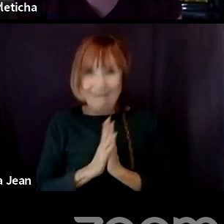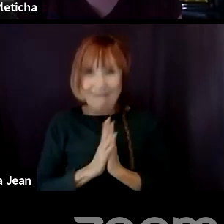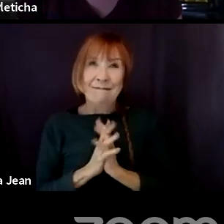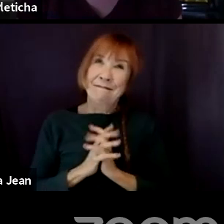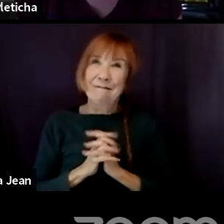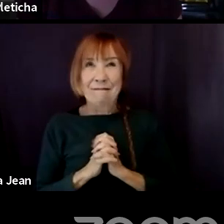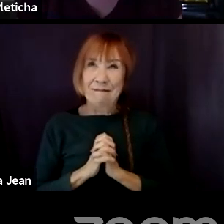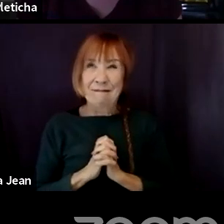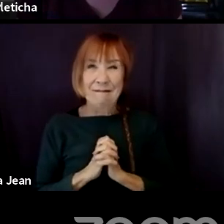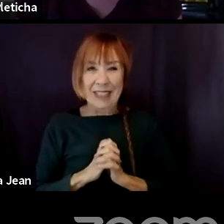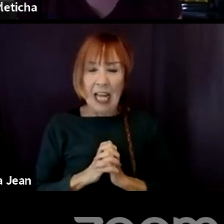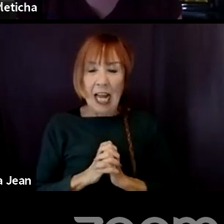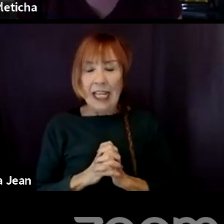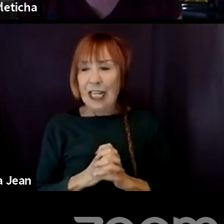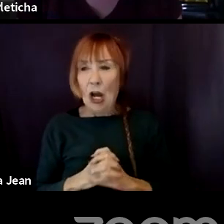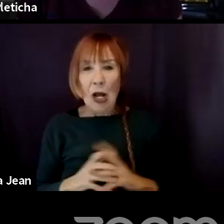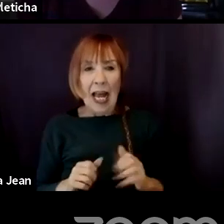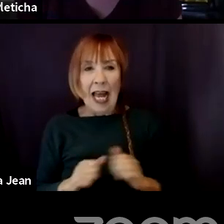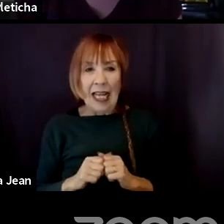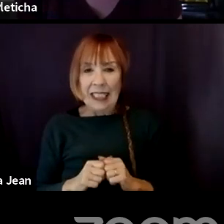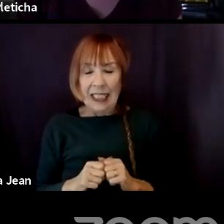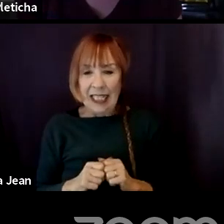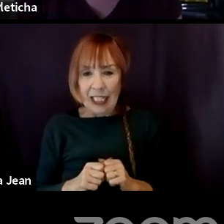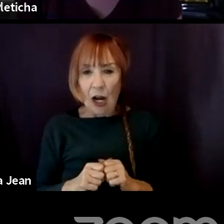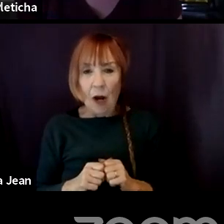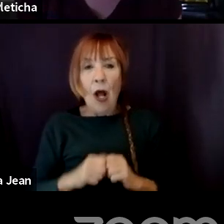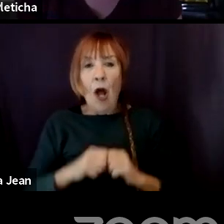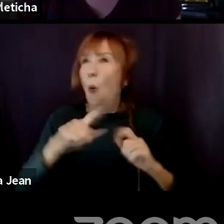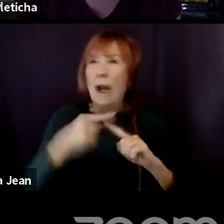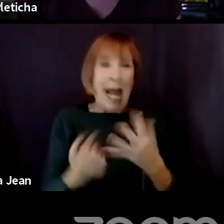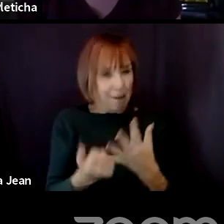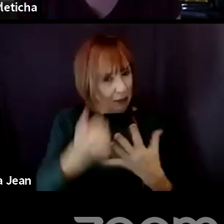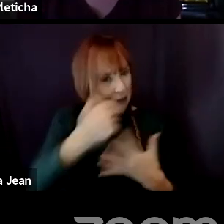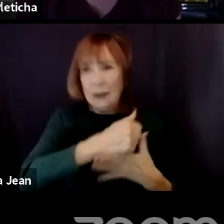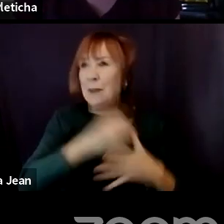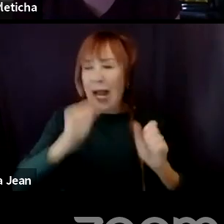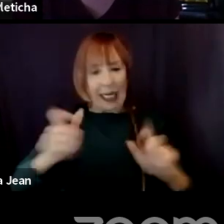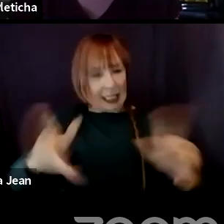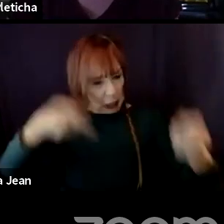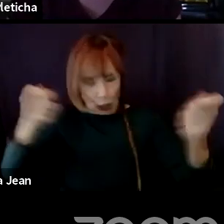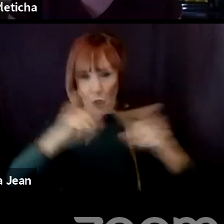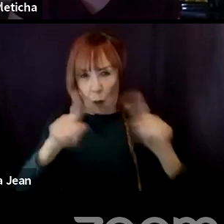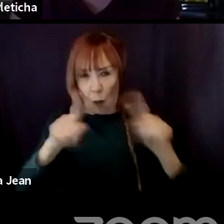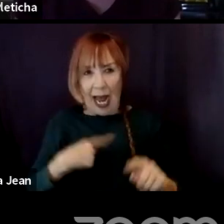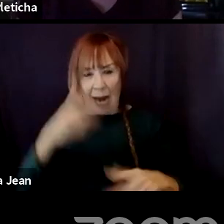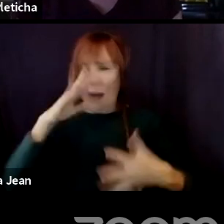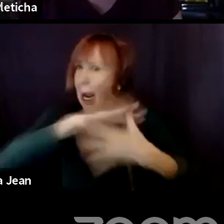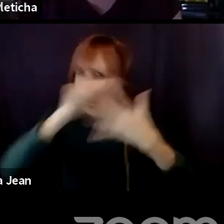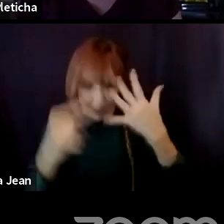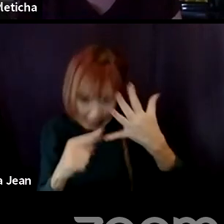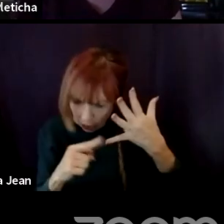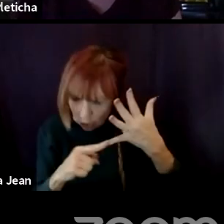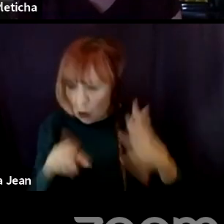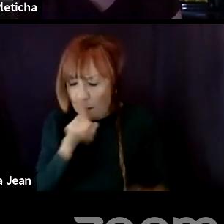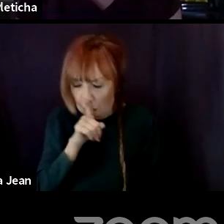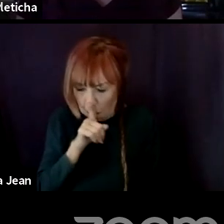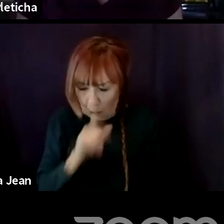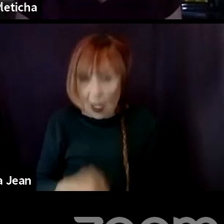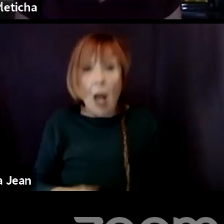like, it's not your place to give an opinion when you're a showrunner then you can, hold forth. But my bosses actually came to me and said,